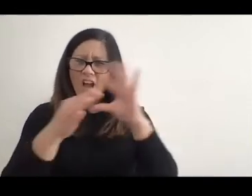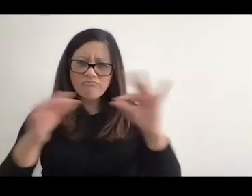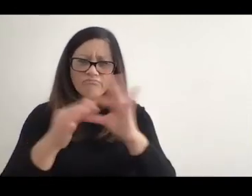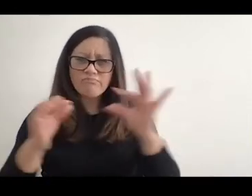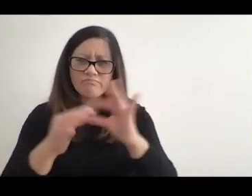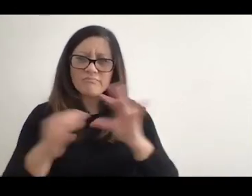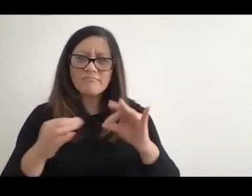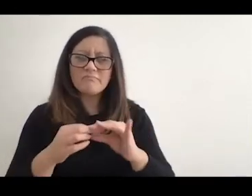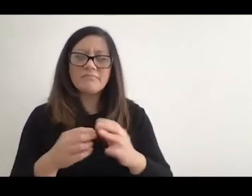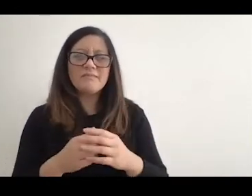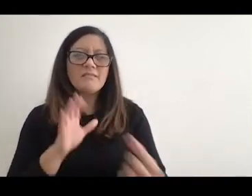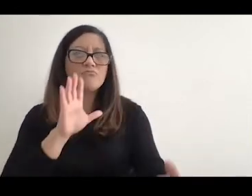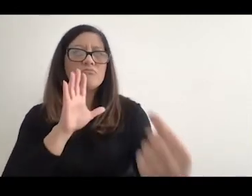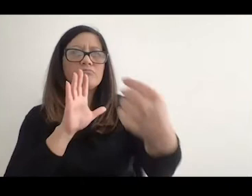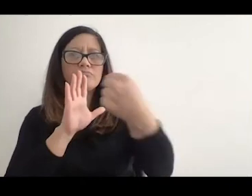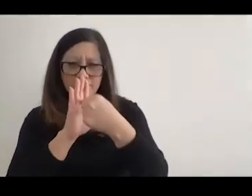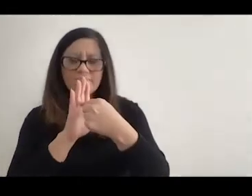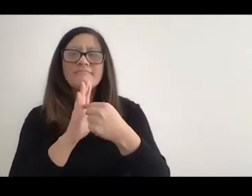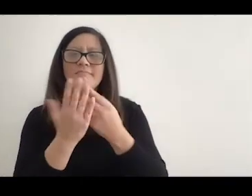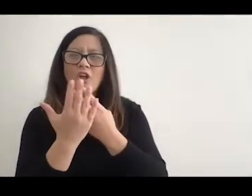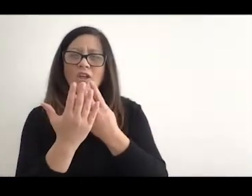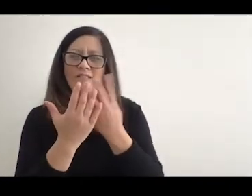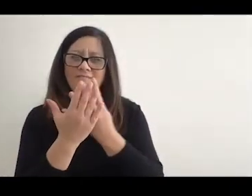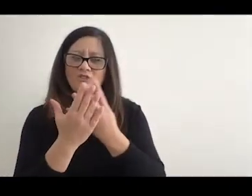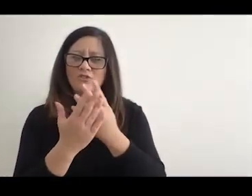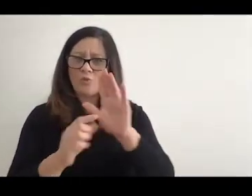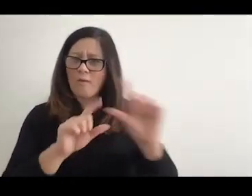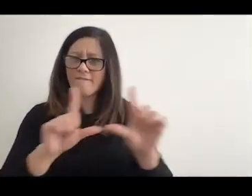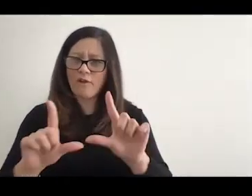Dressing with disabilities.